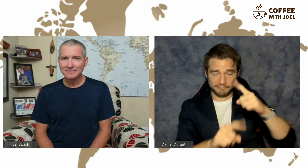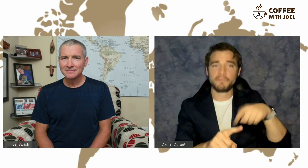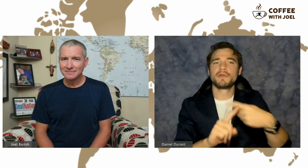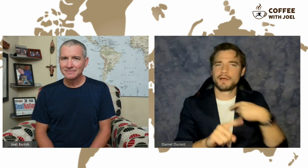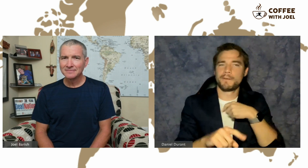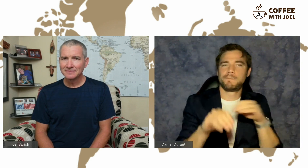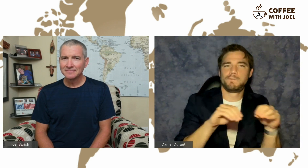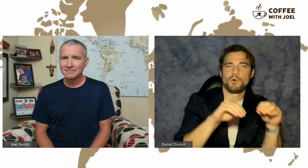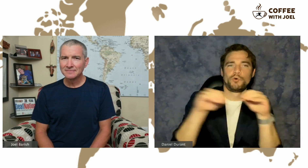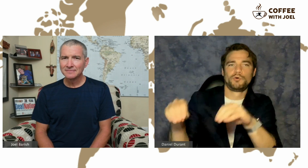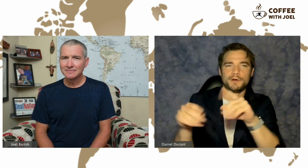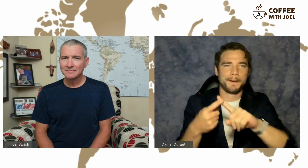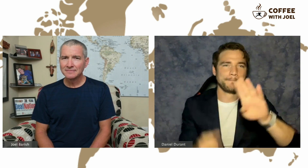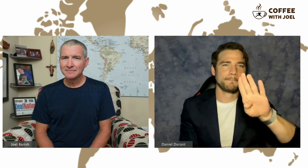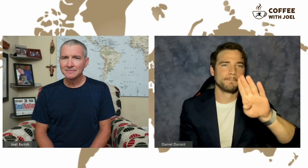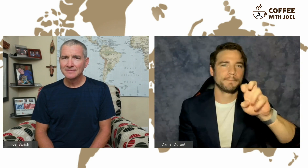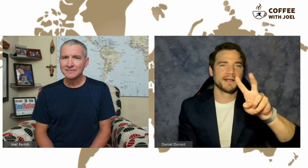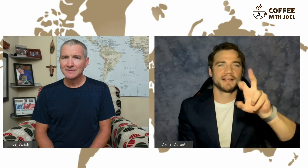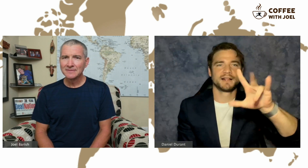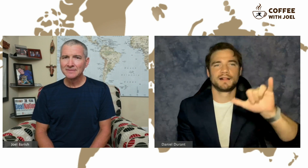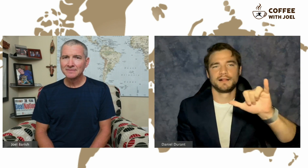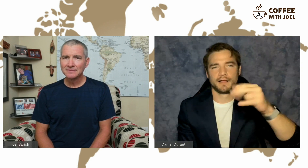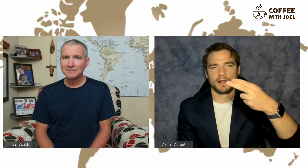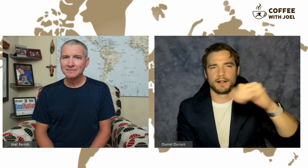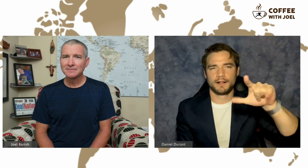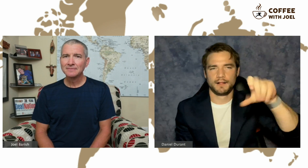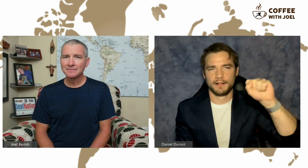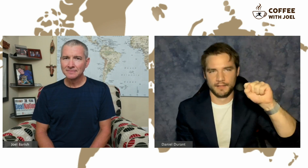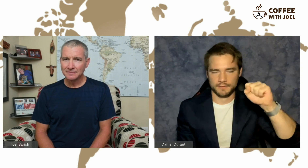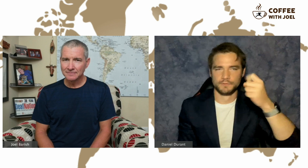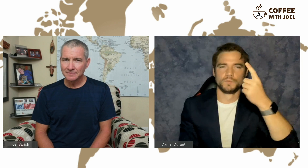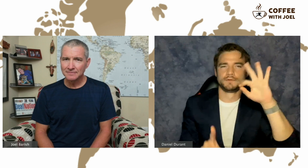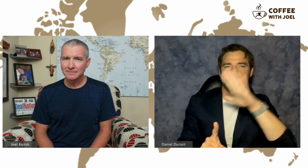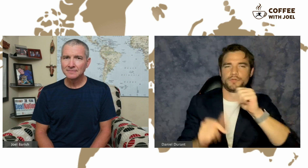and positive reviews were written about it, then we moved to Beverly Hills